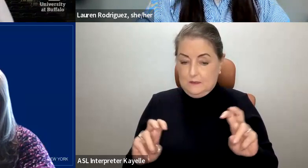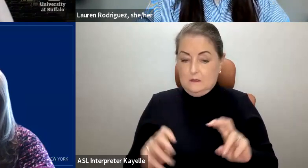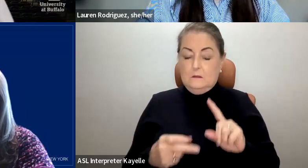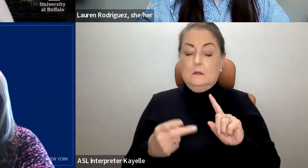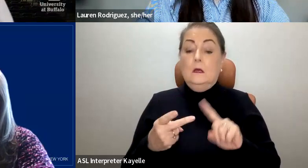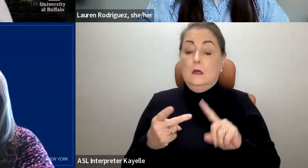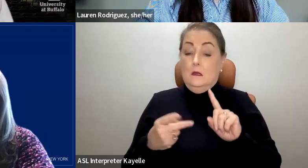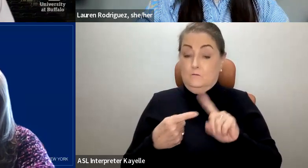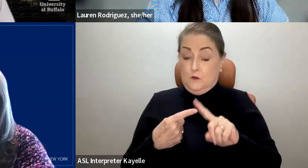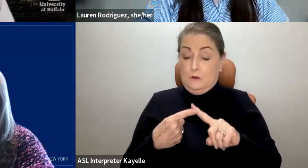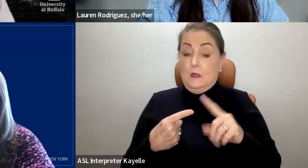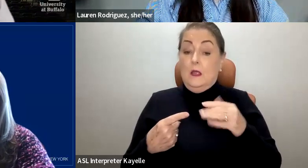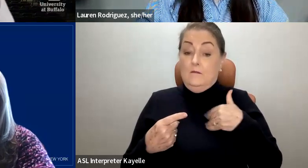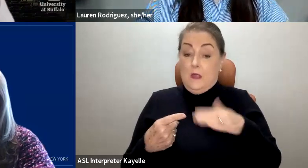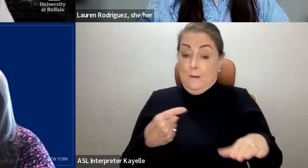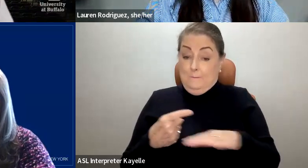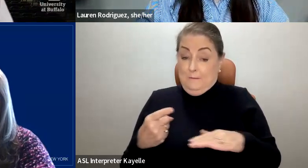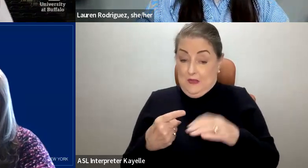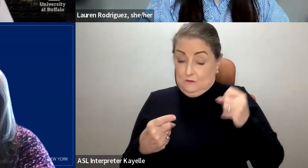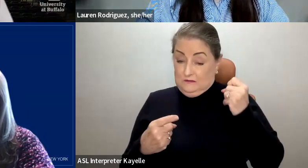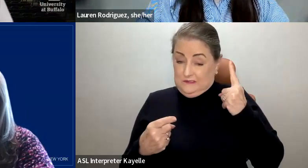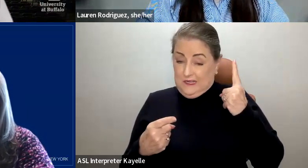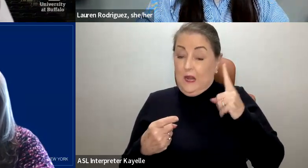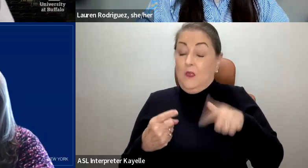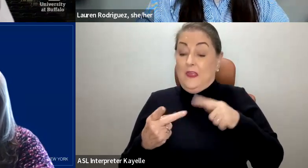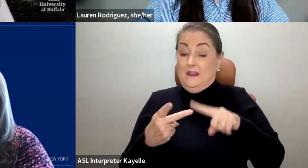understanding. But you also want to go a little bit deeper, to